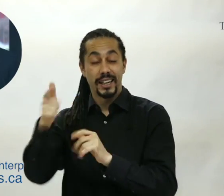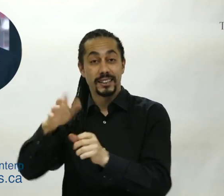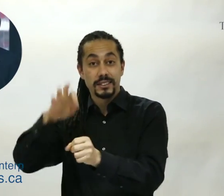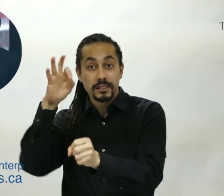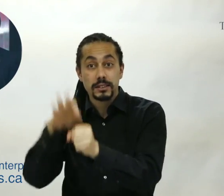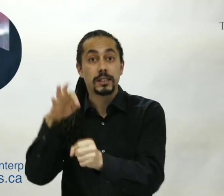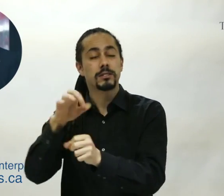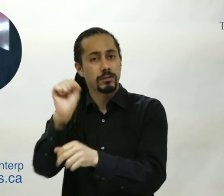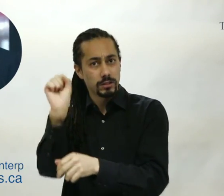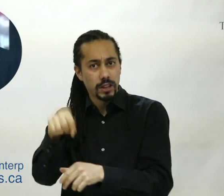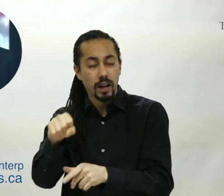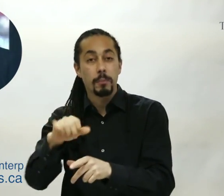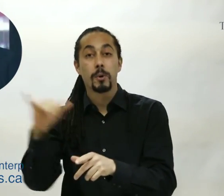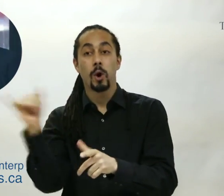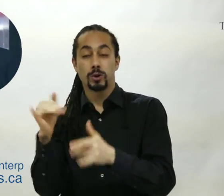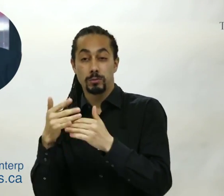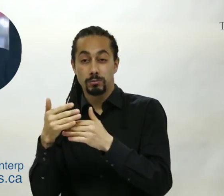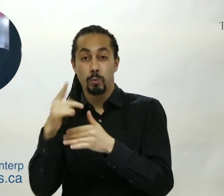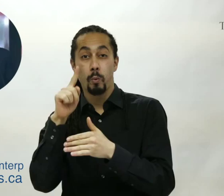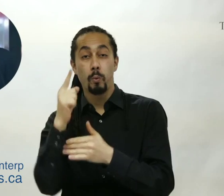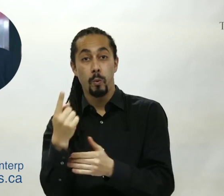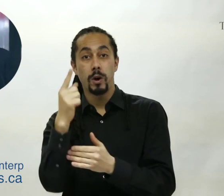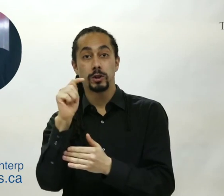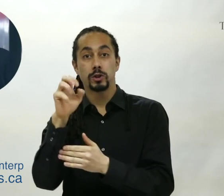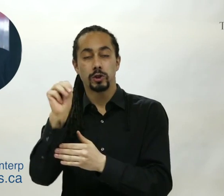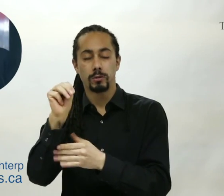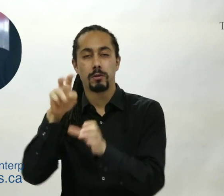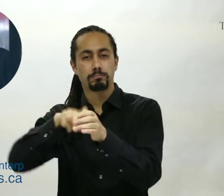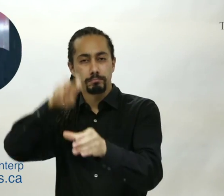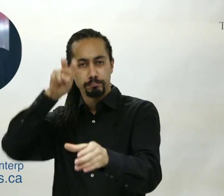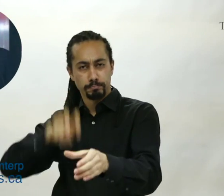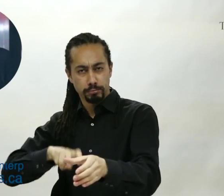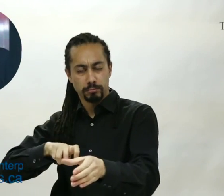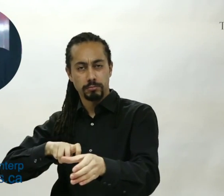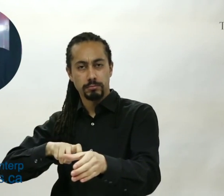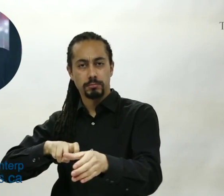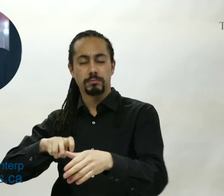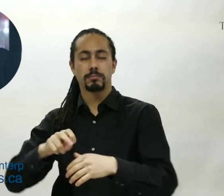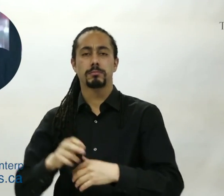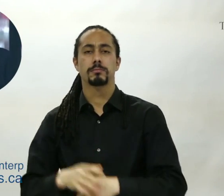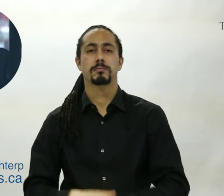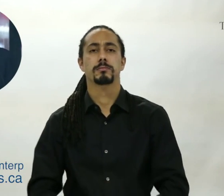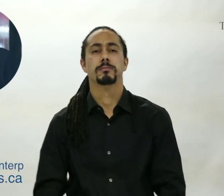down from power after only one term.